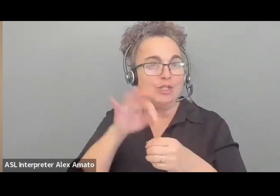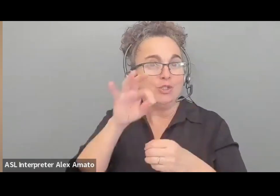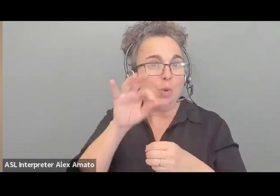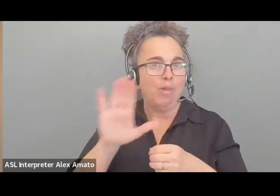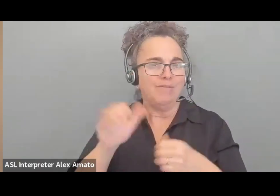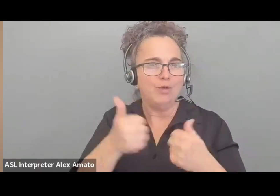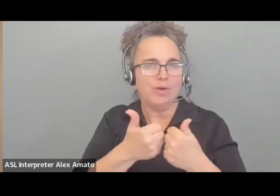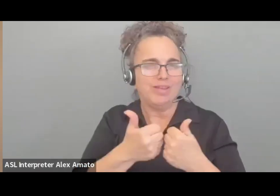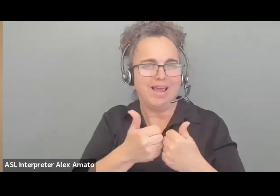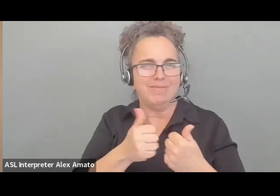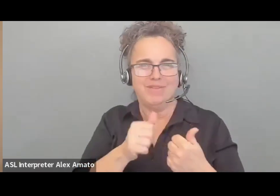and don't, don't treat it like a checklist.